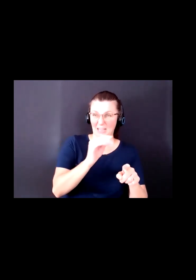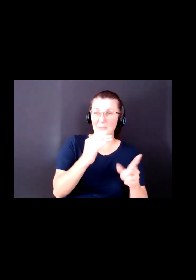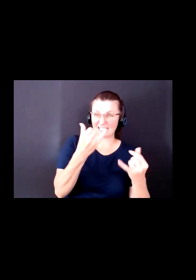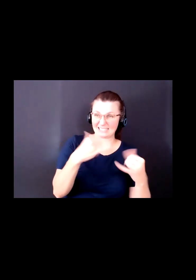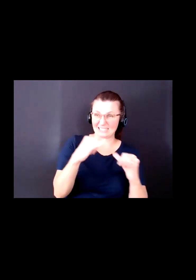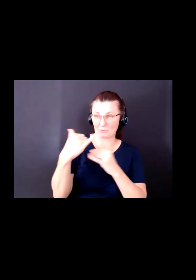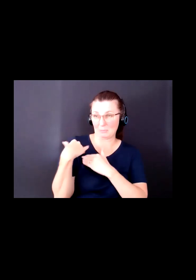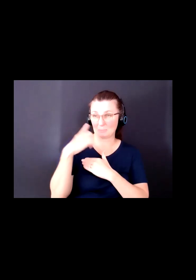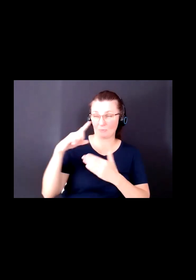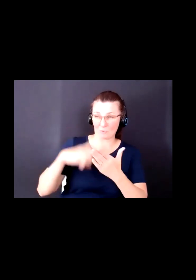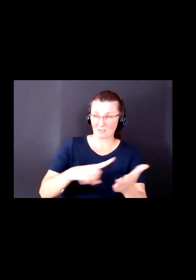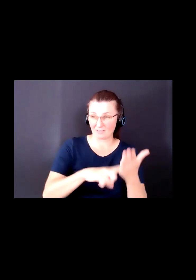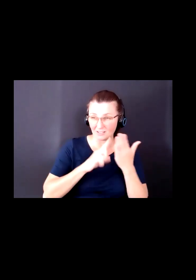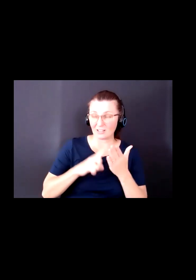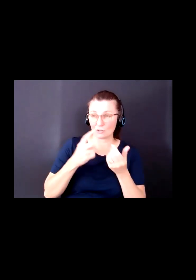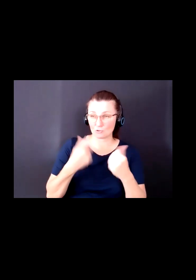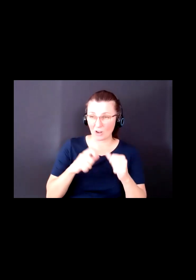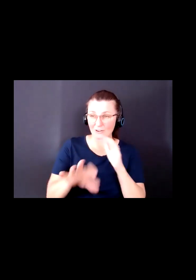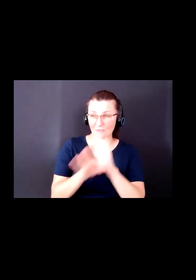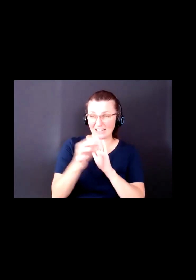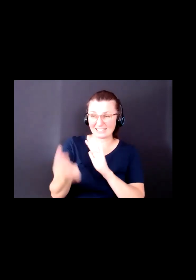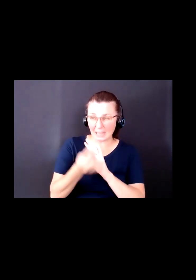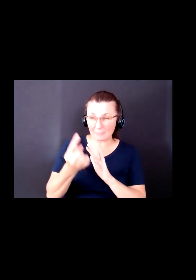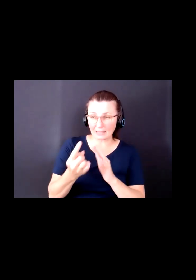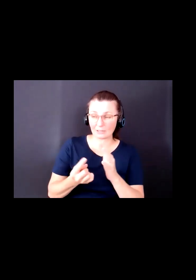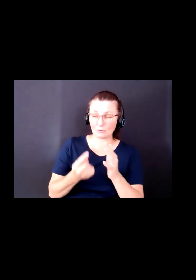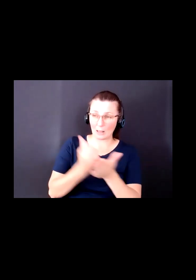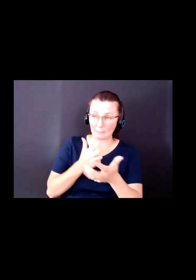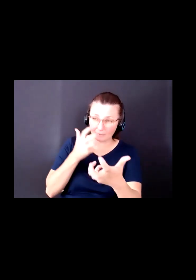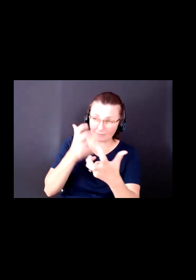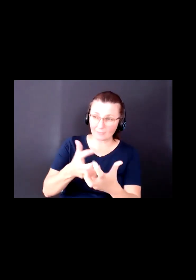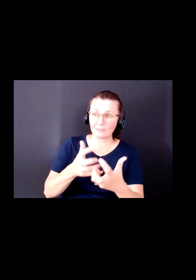process. Okay. So, in terms of who decides what the